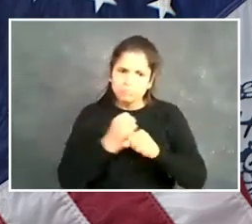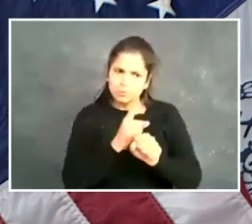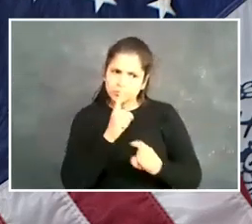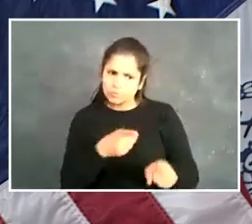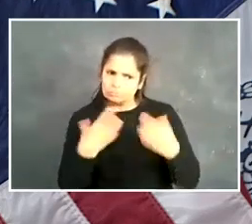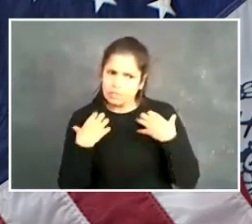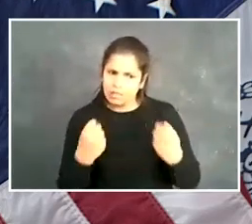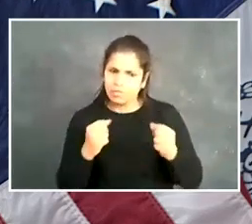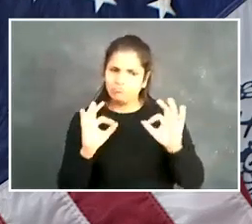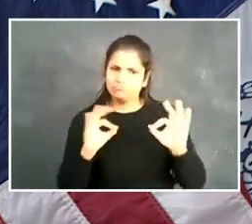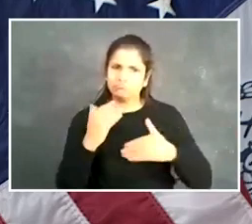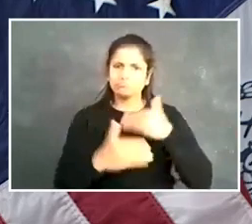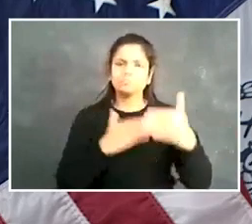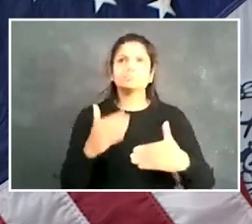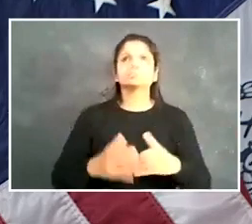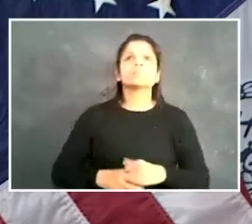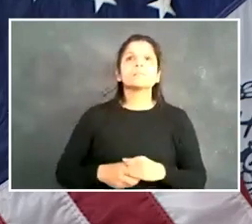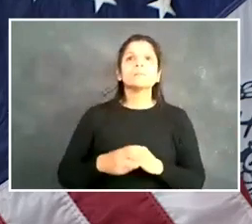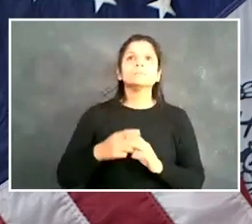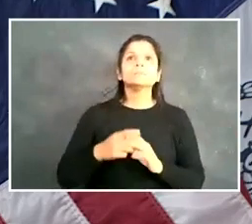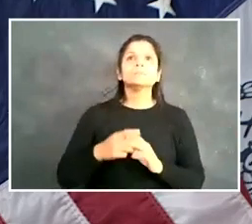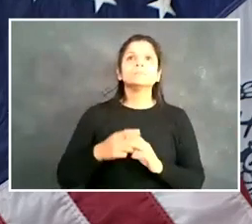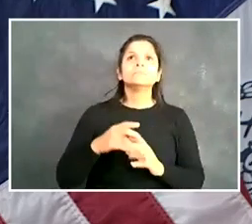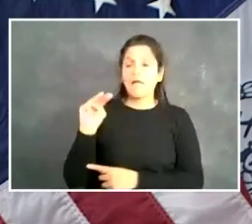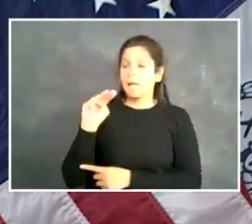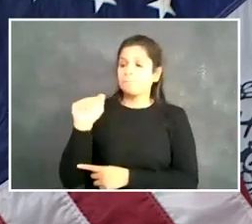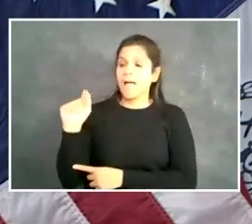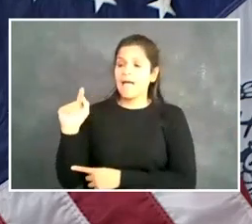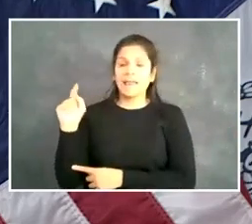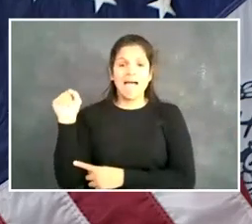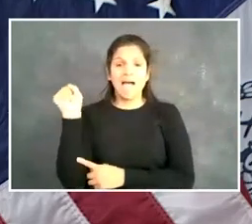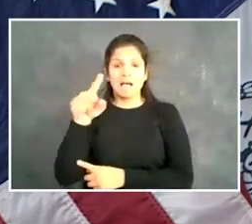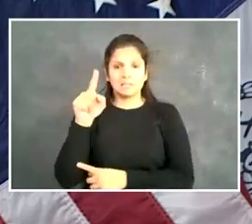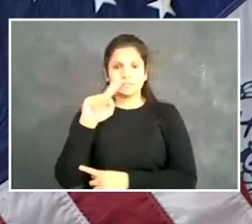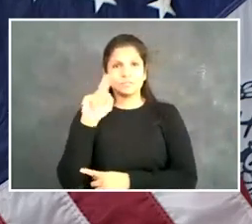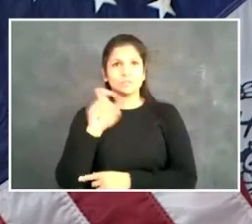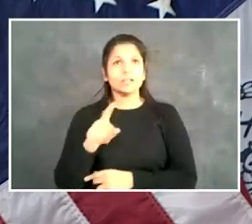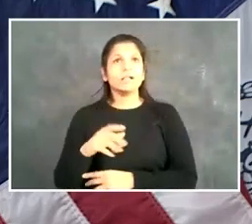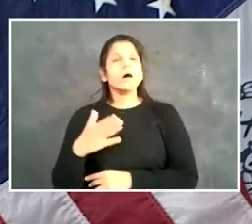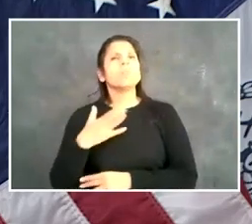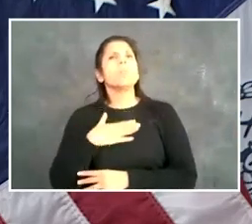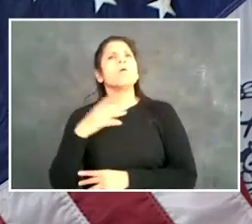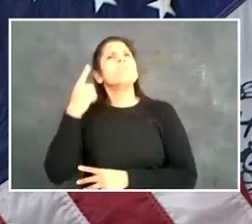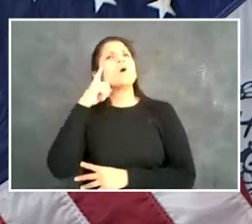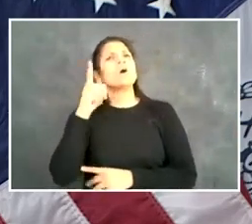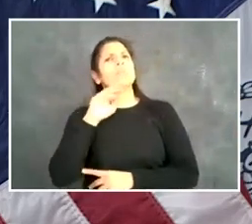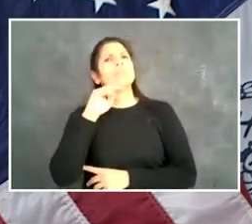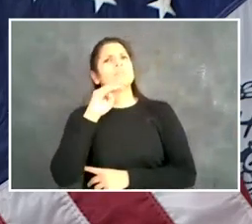THE LAST TWO. NEXT IS MATT CHASE FROM NEWS DAY.